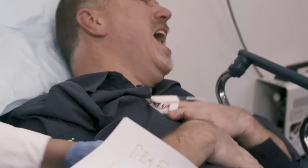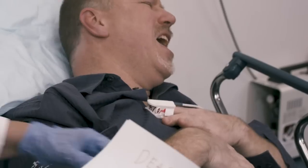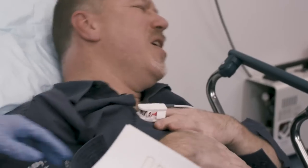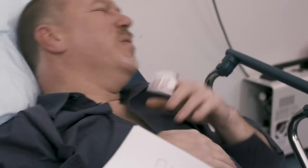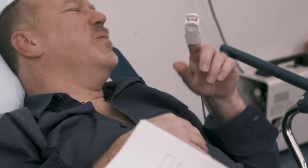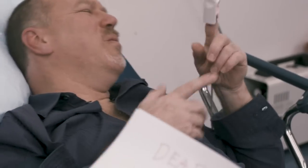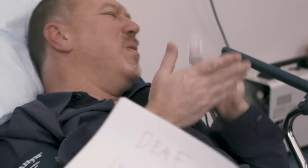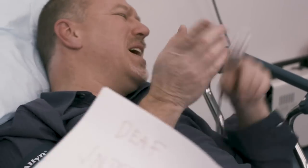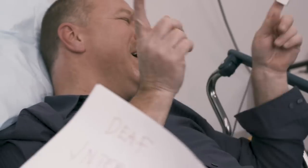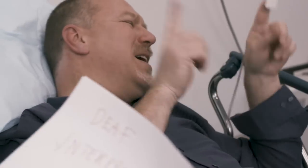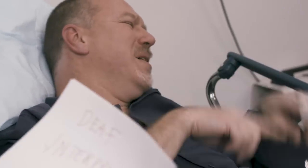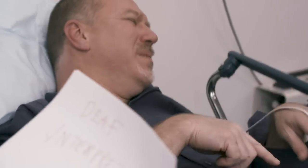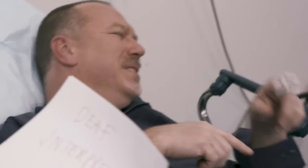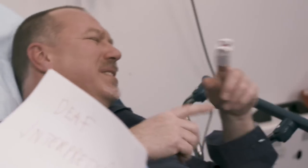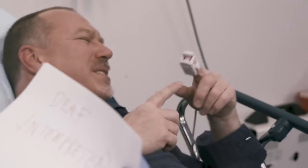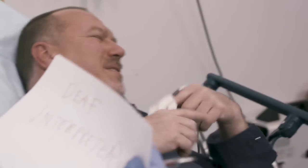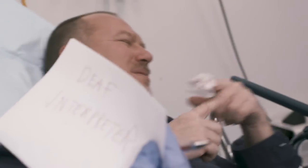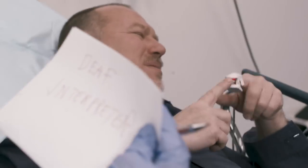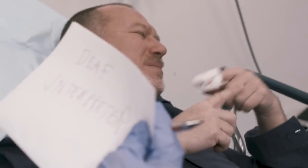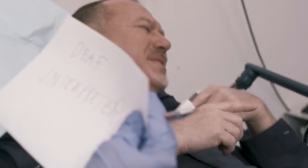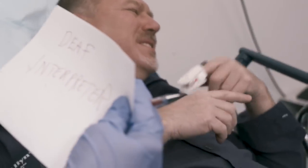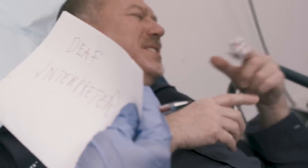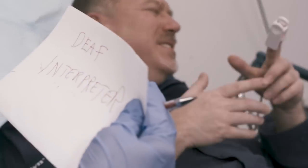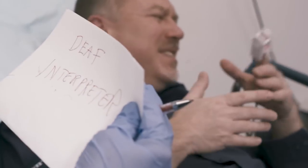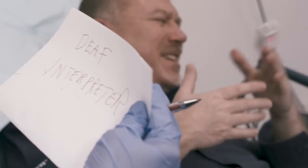[PATIENT yells in pain]